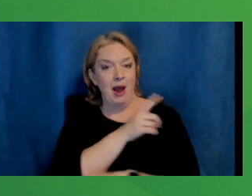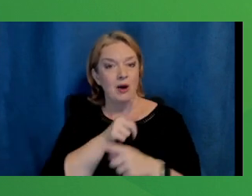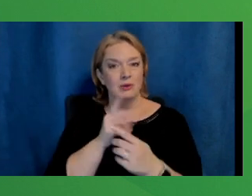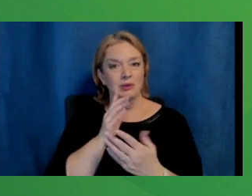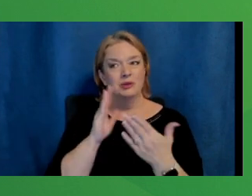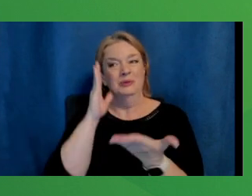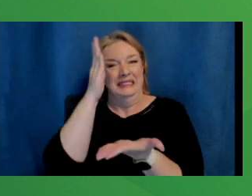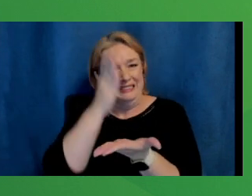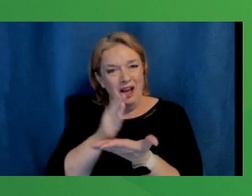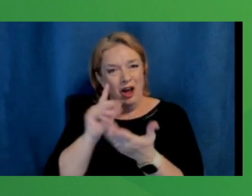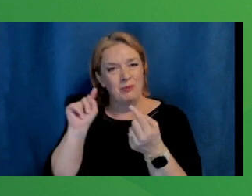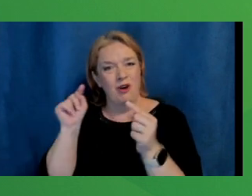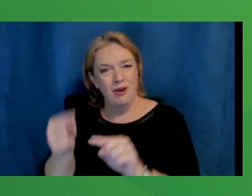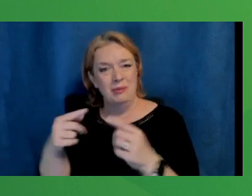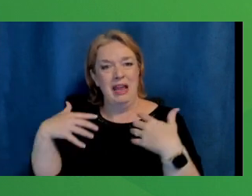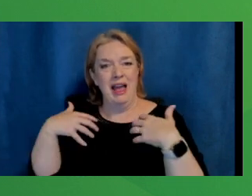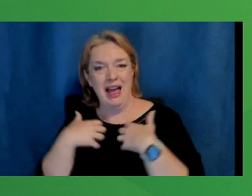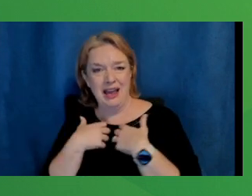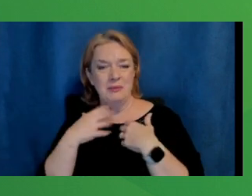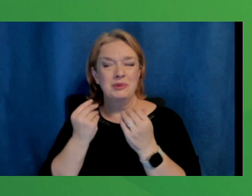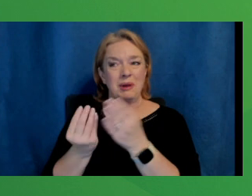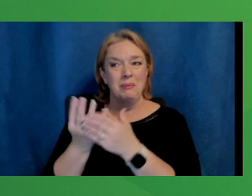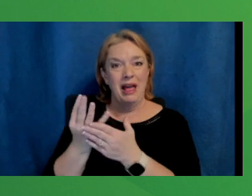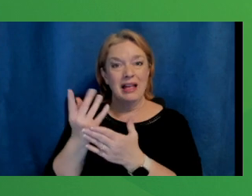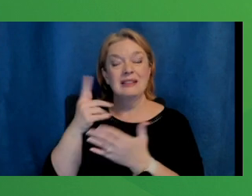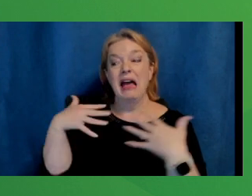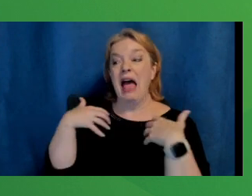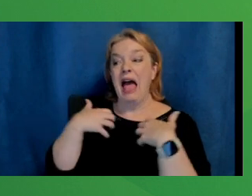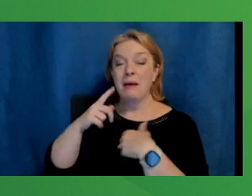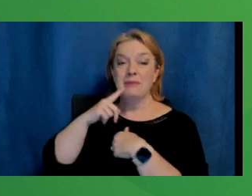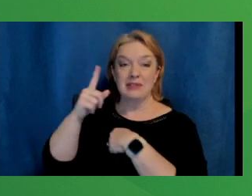and plants and save the animals that are getting abused and poached, and they need freedom for the